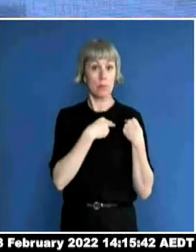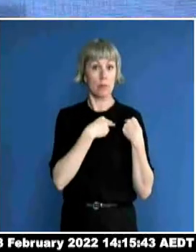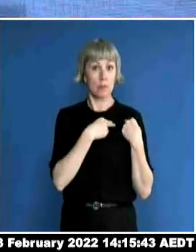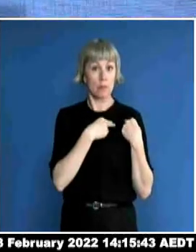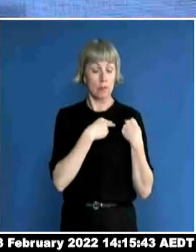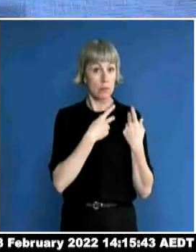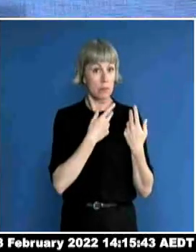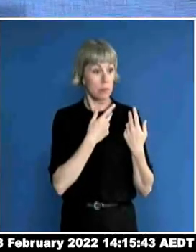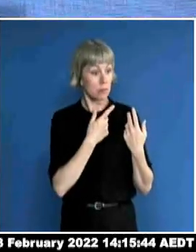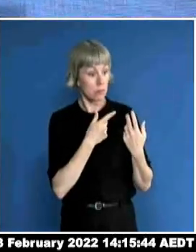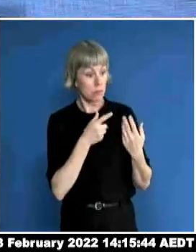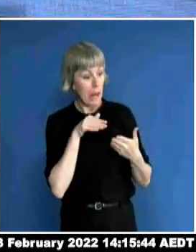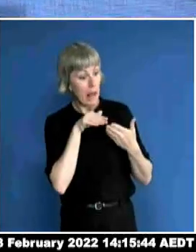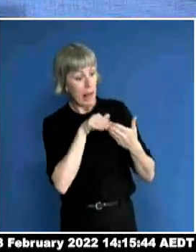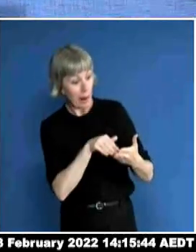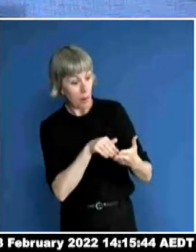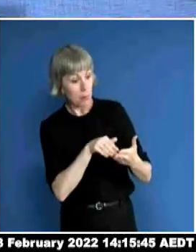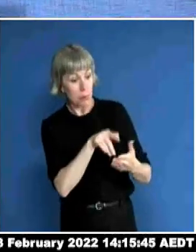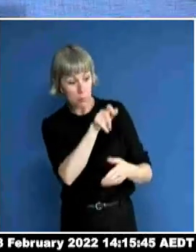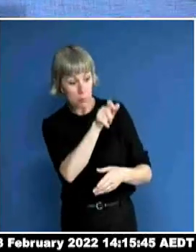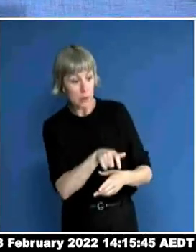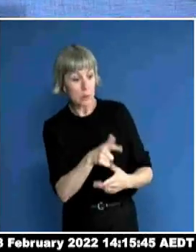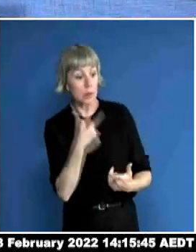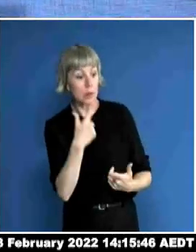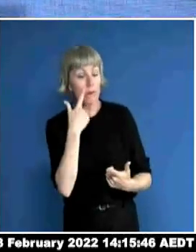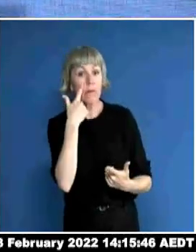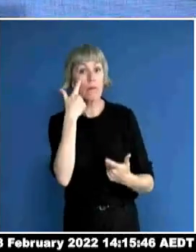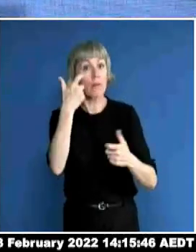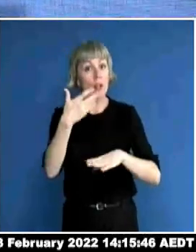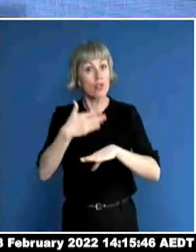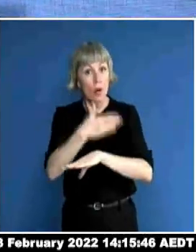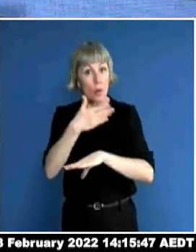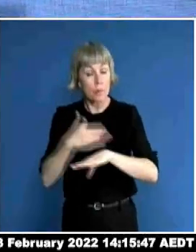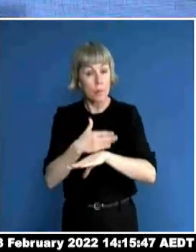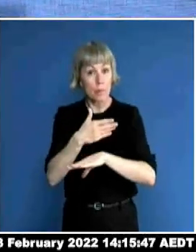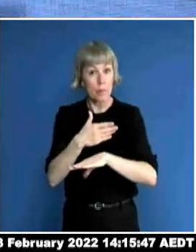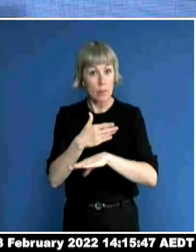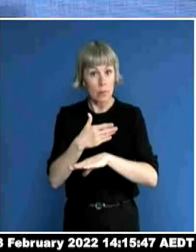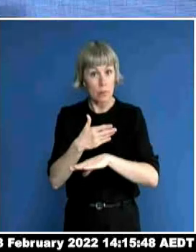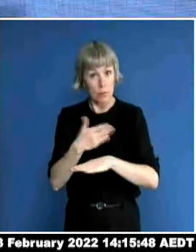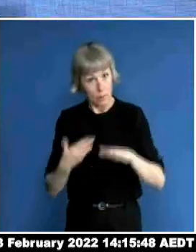program for any of these participants? Was that part of your job at all? No. I was a barista trainer.